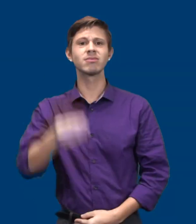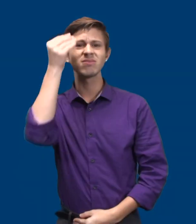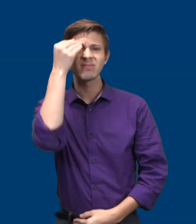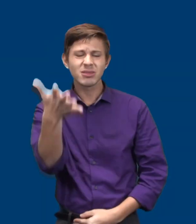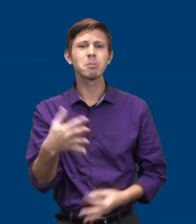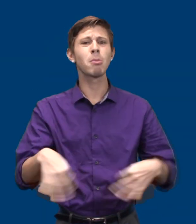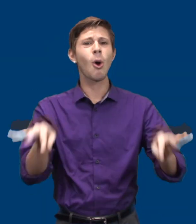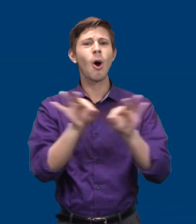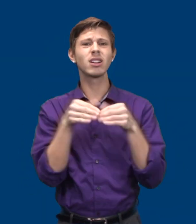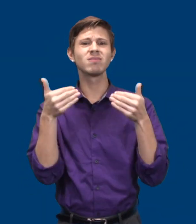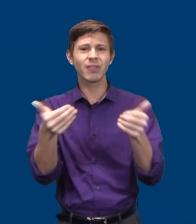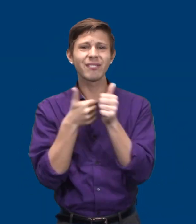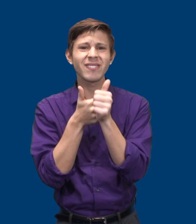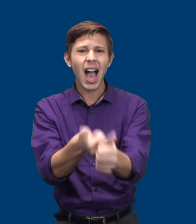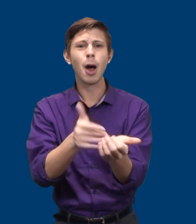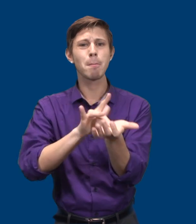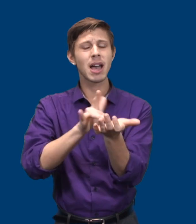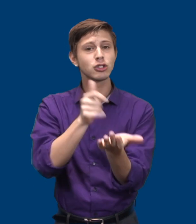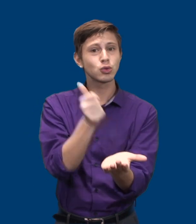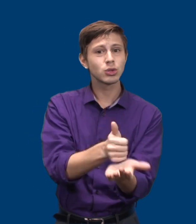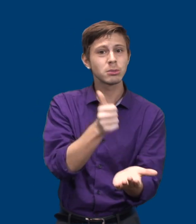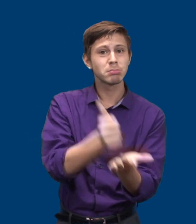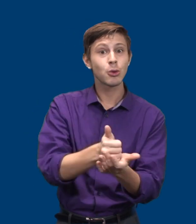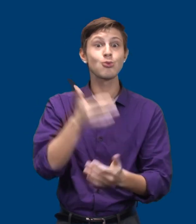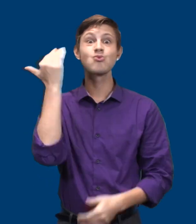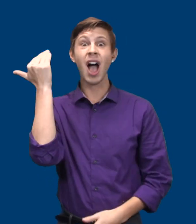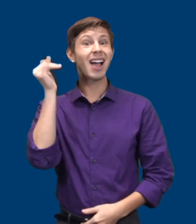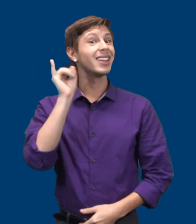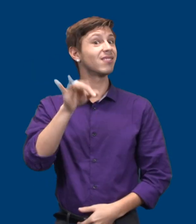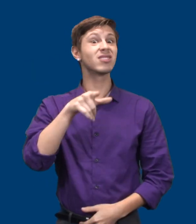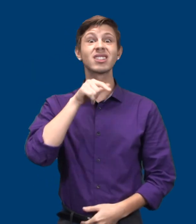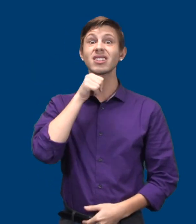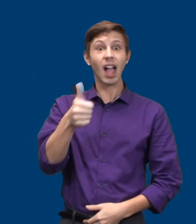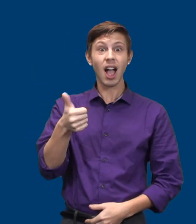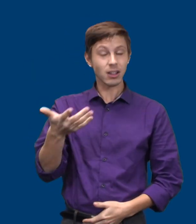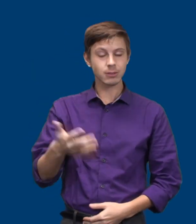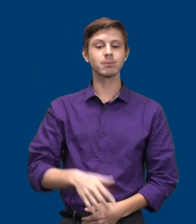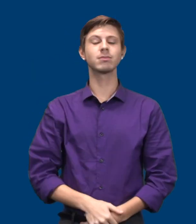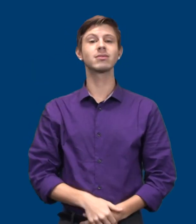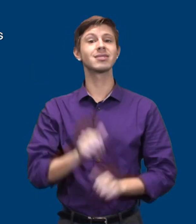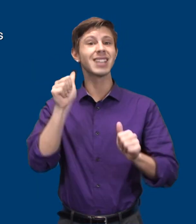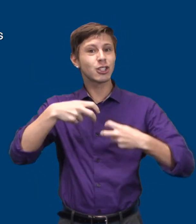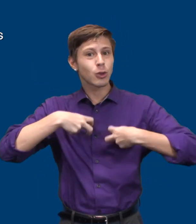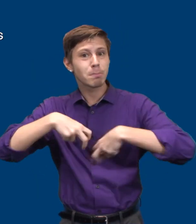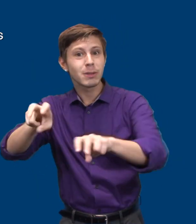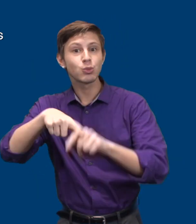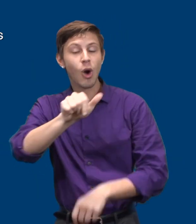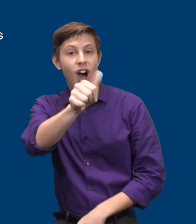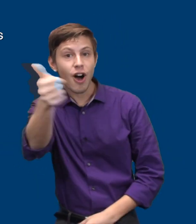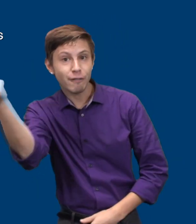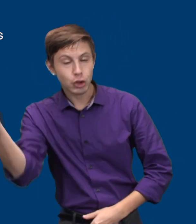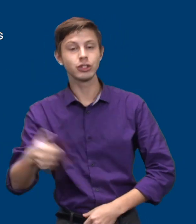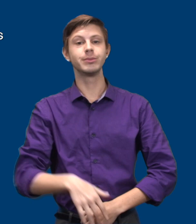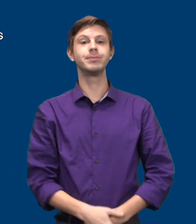It is important to follow medical treatments, because if it is left untreated, gonorrhea can be given to other people.